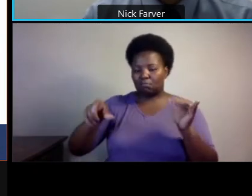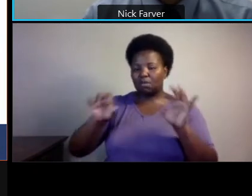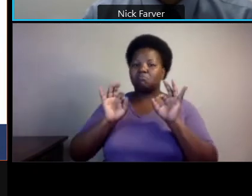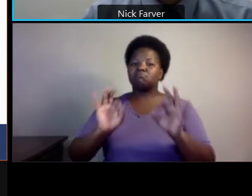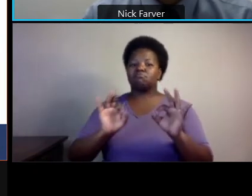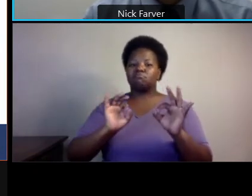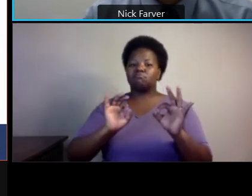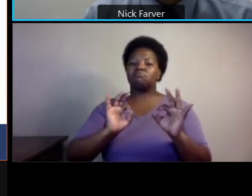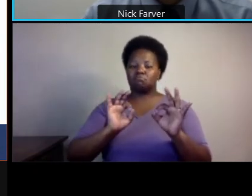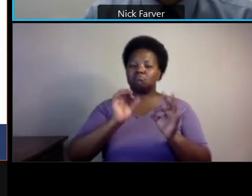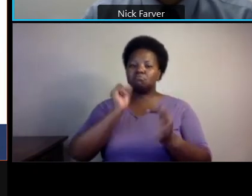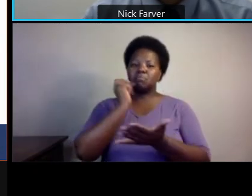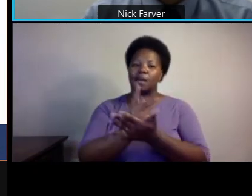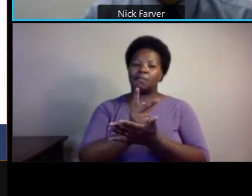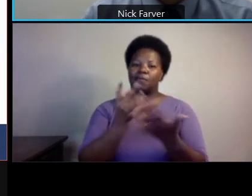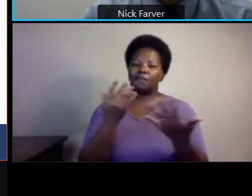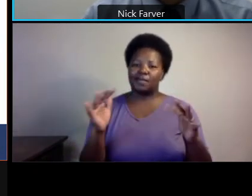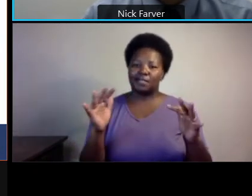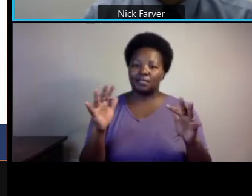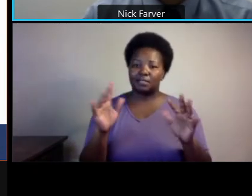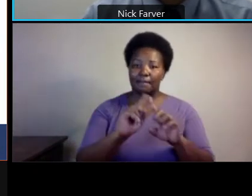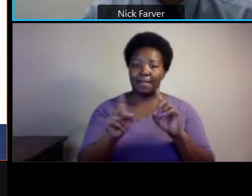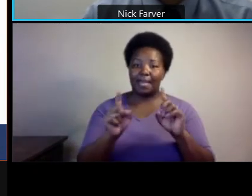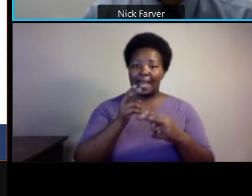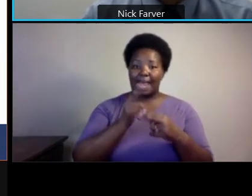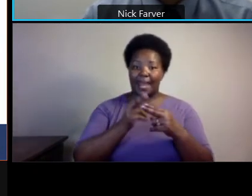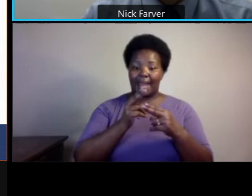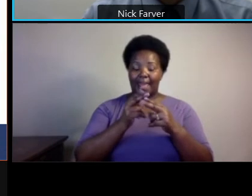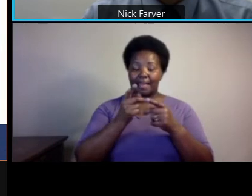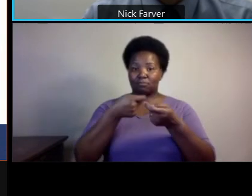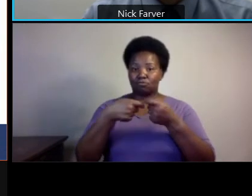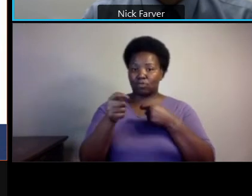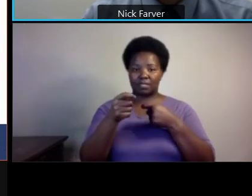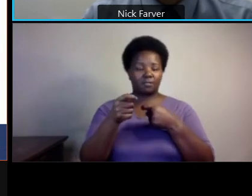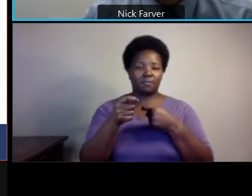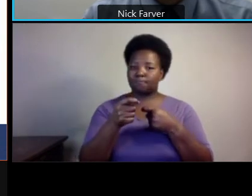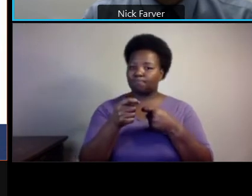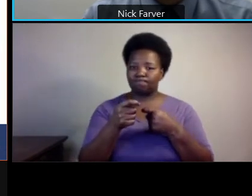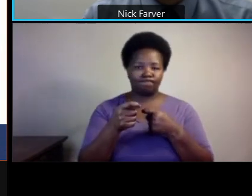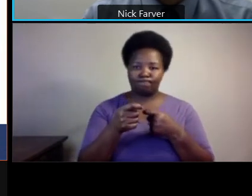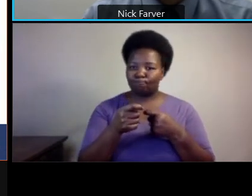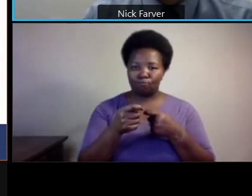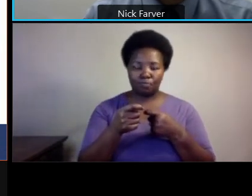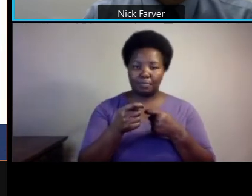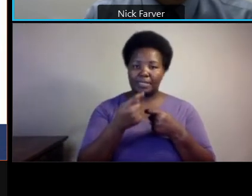like i said maintain traffic we're not trying to um increase the level of service or throughput